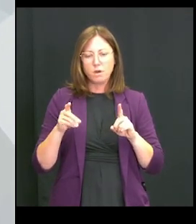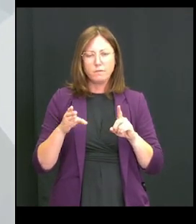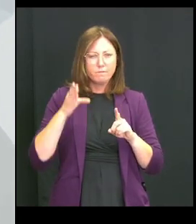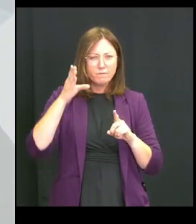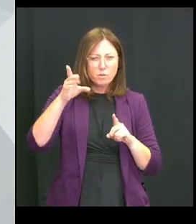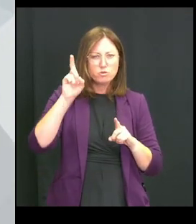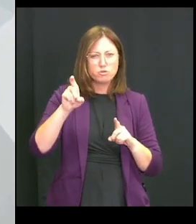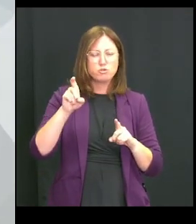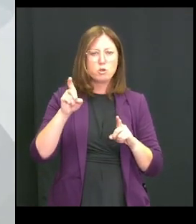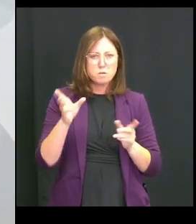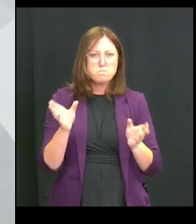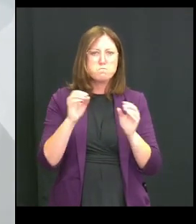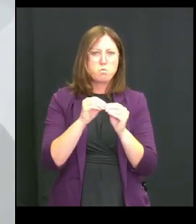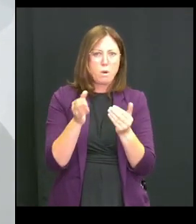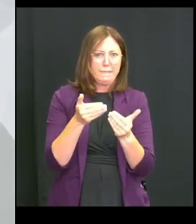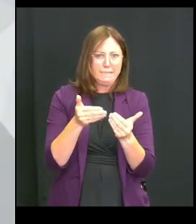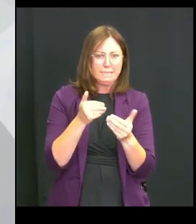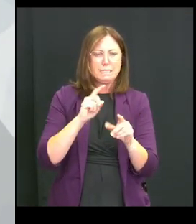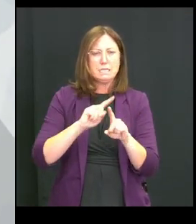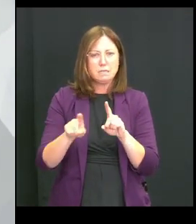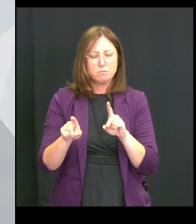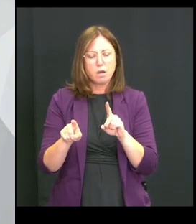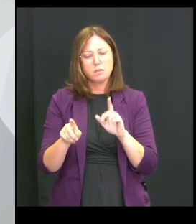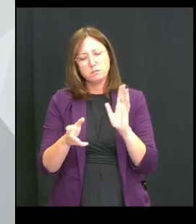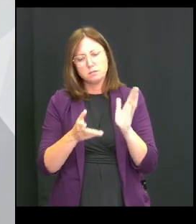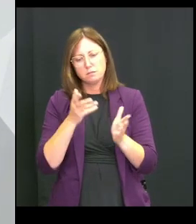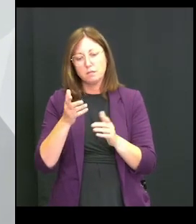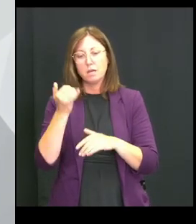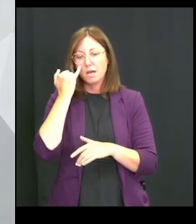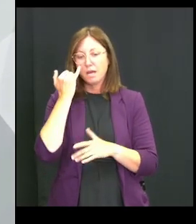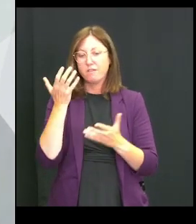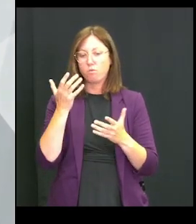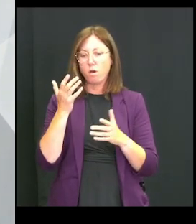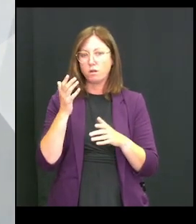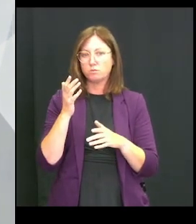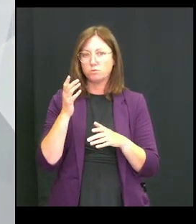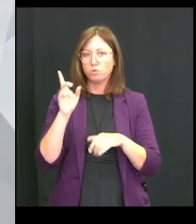But unfortunately then if you're interested in a long term trend,